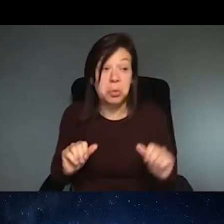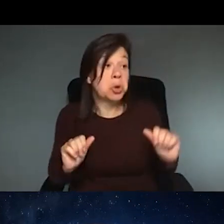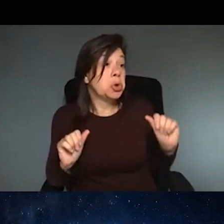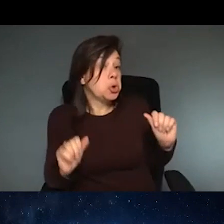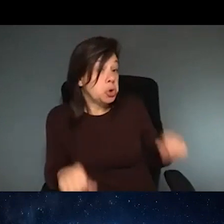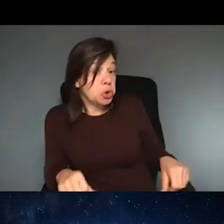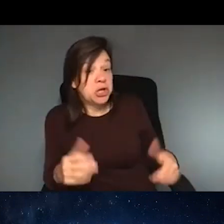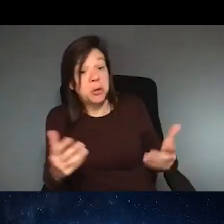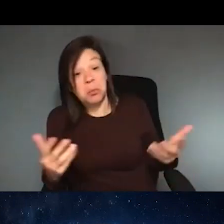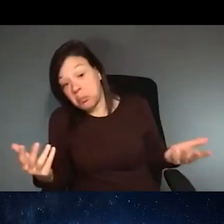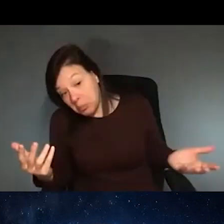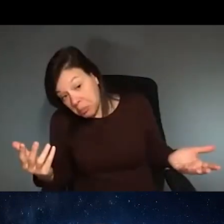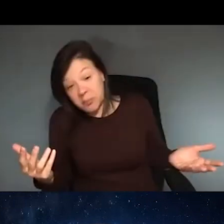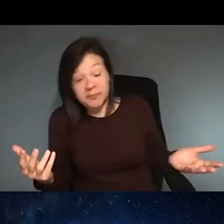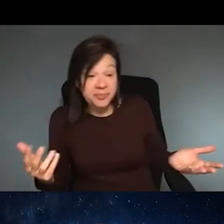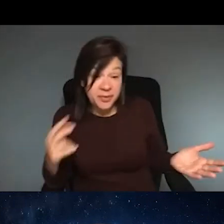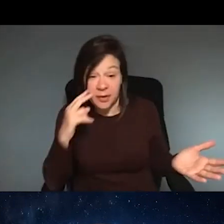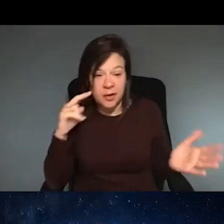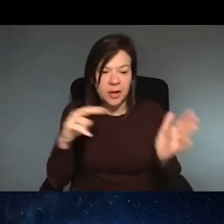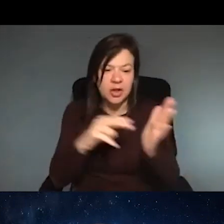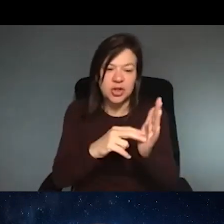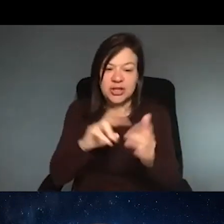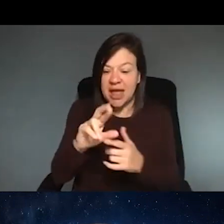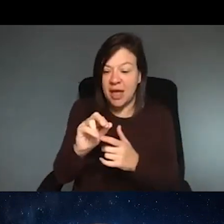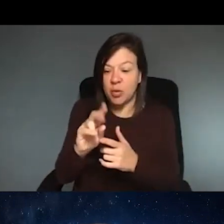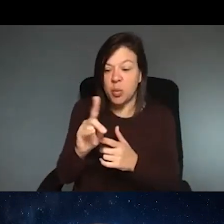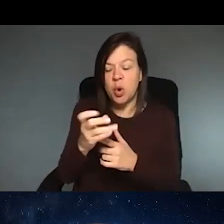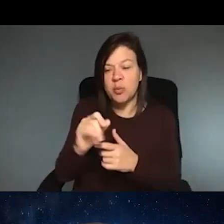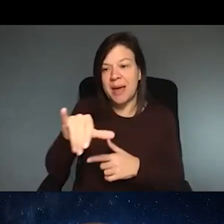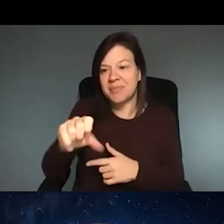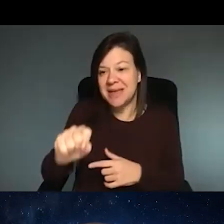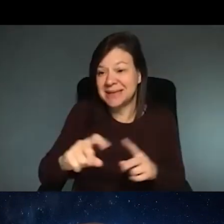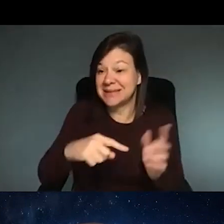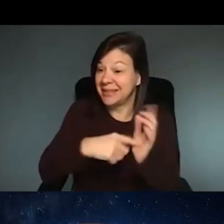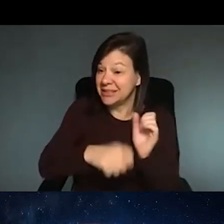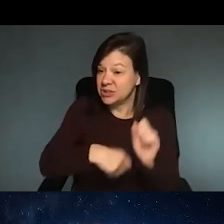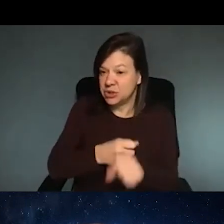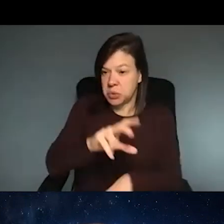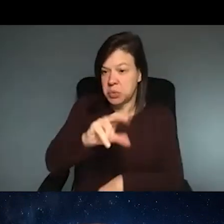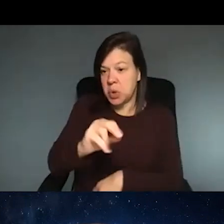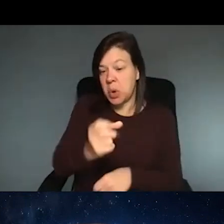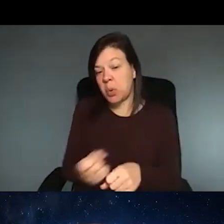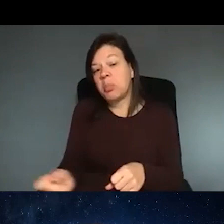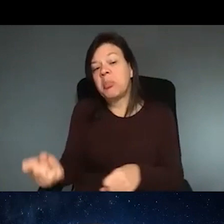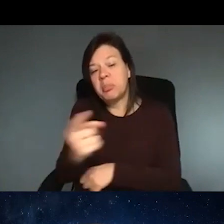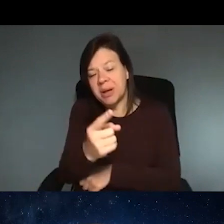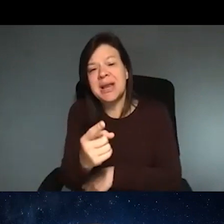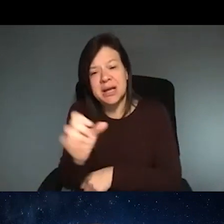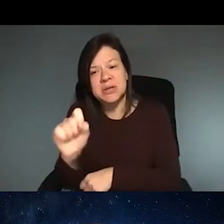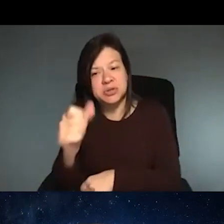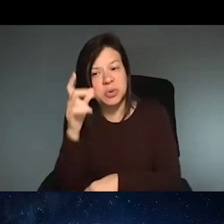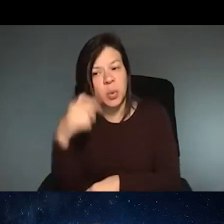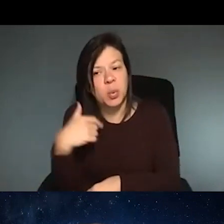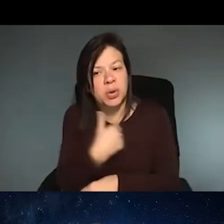SOMEONE LOOKING AT ROADMAP I CAN'T SAY THIS YEAR BUT MAYBE NEXT YEAR IT IS SOMETHING THAT WE ARE VERY INTERESTED IN.